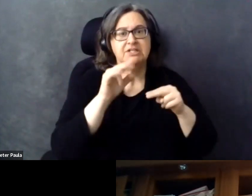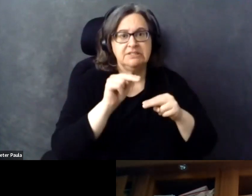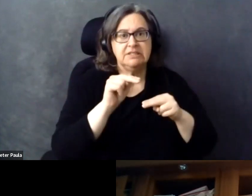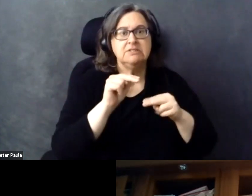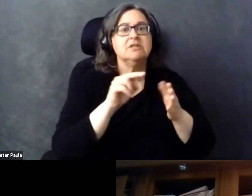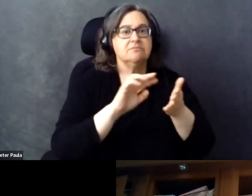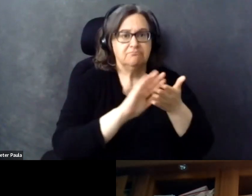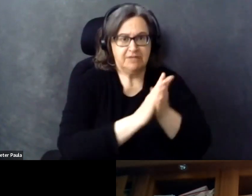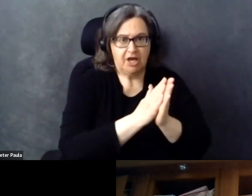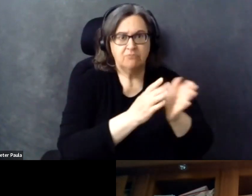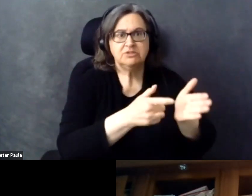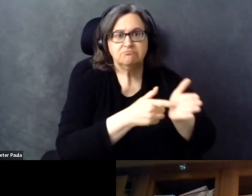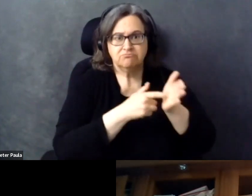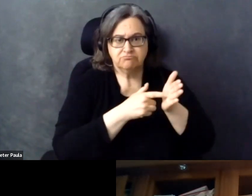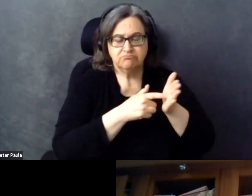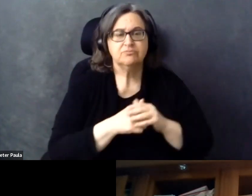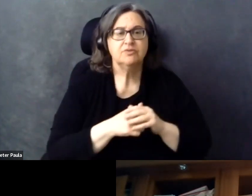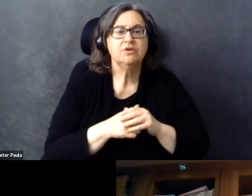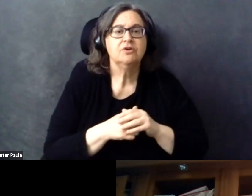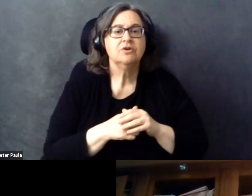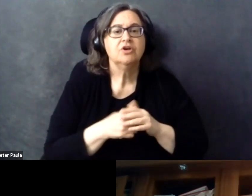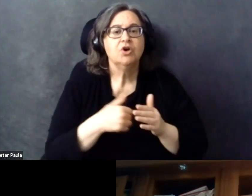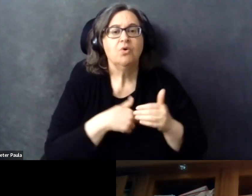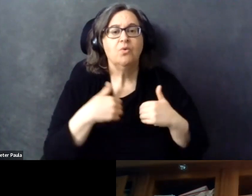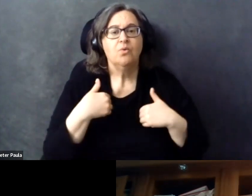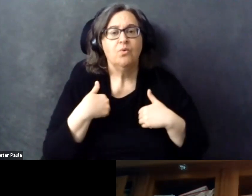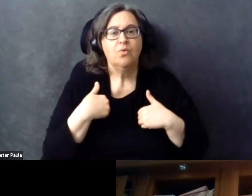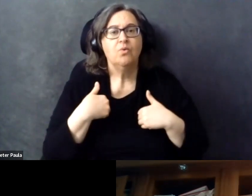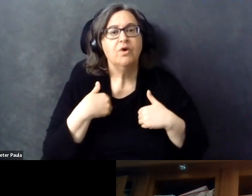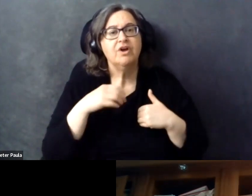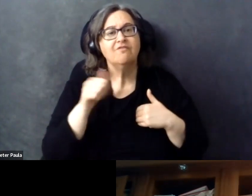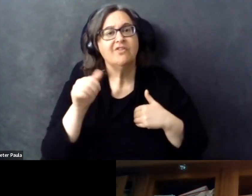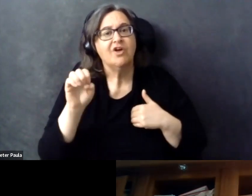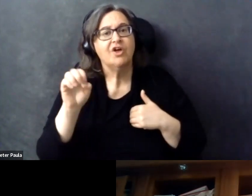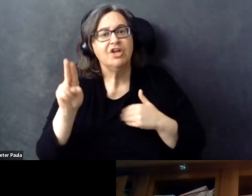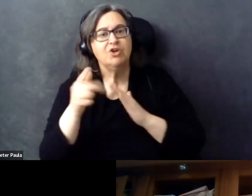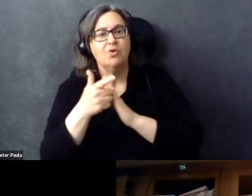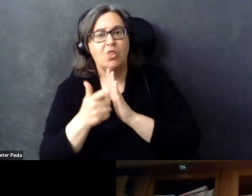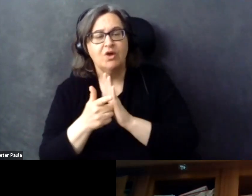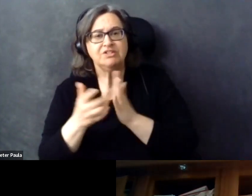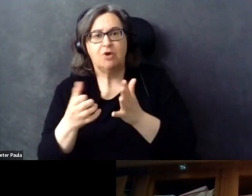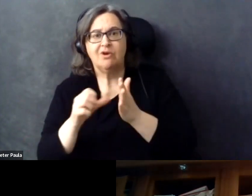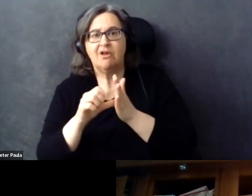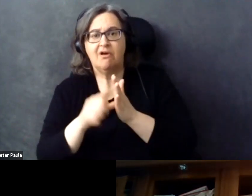the obligations become compulsory